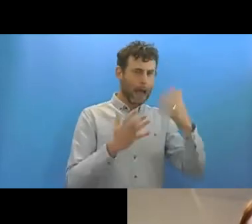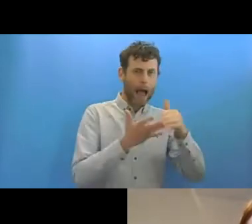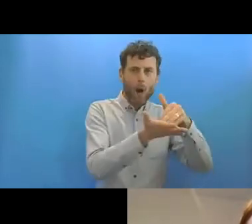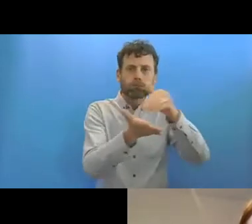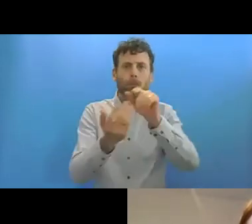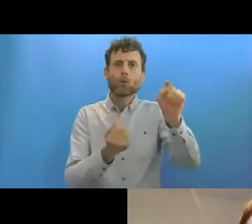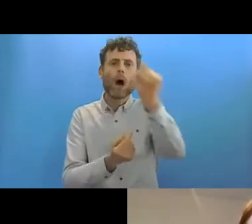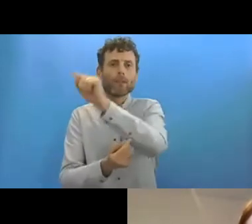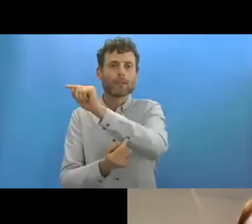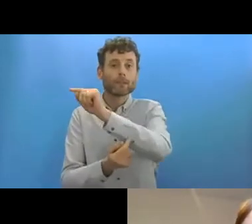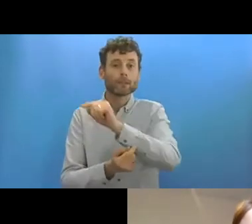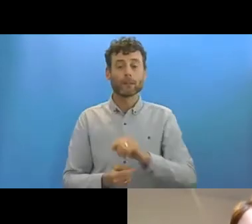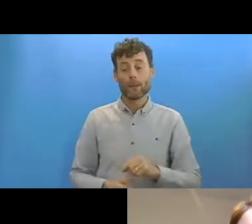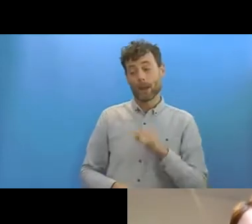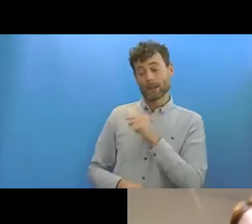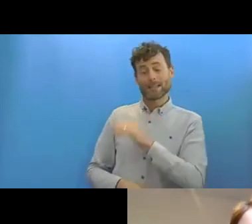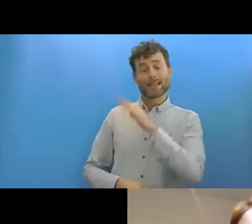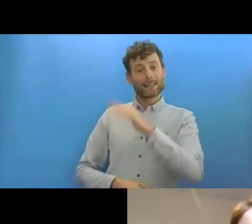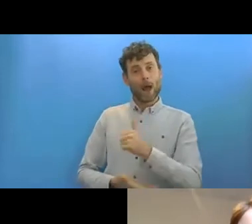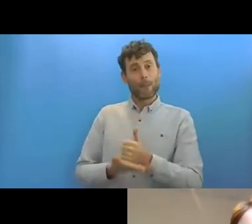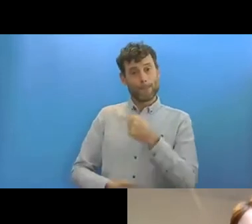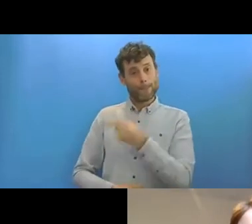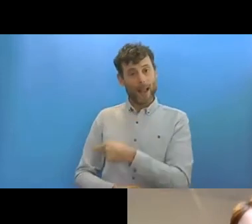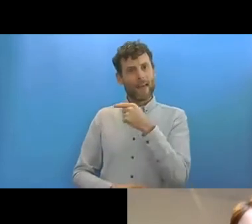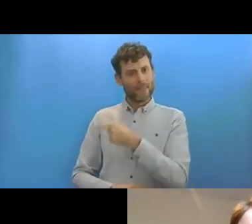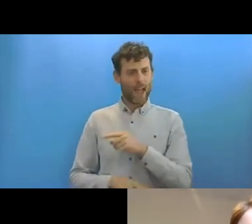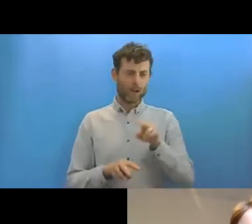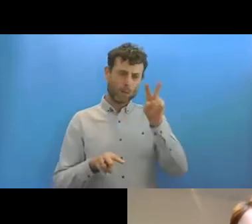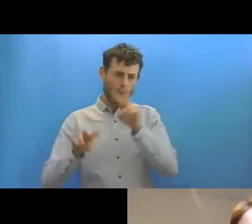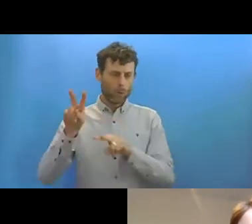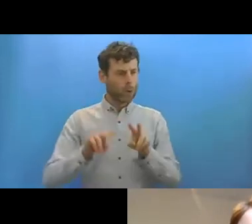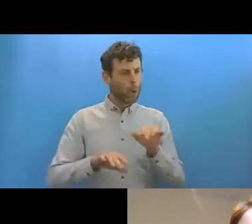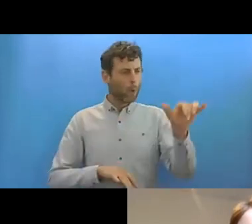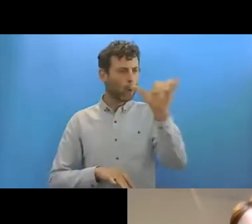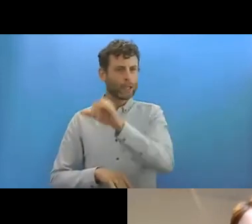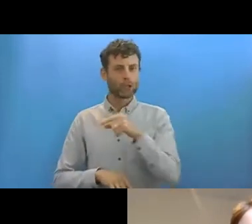festival, but they are involved in that process of selecting work which I think is really important too because it means they start to - we all start to understand the potential of